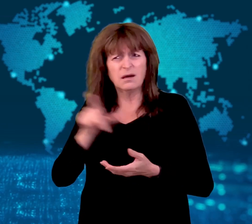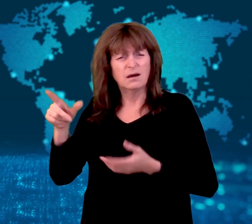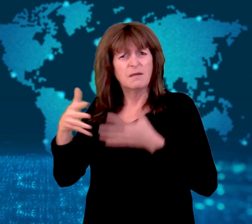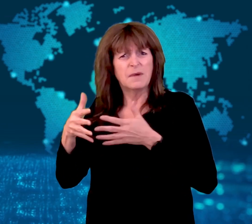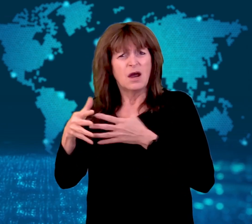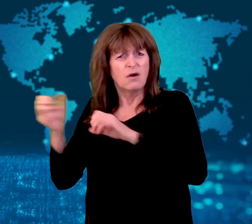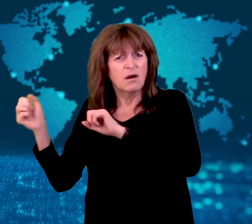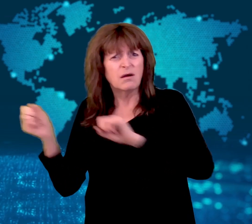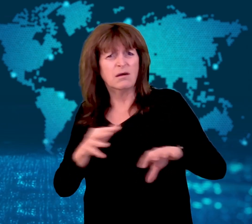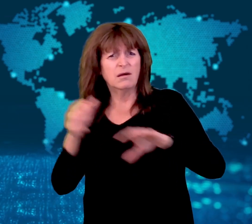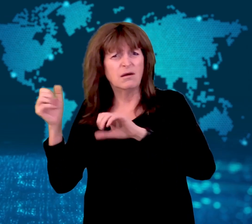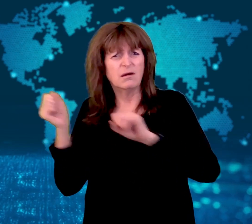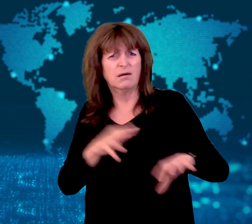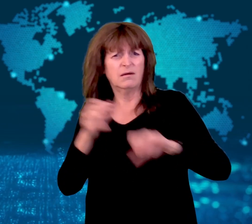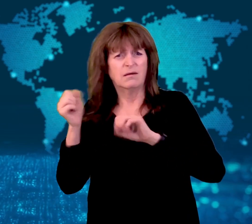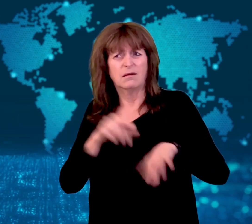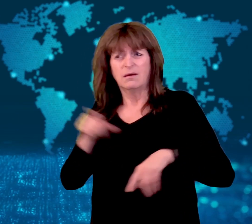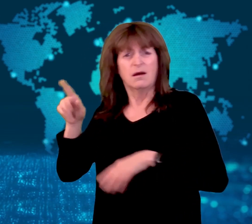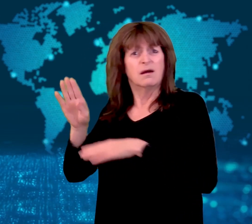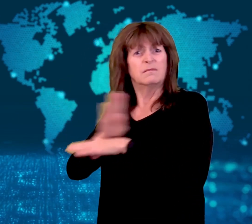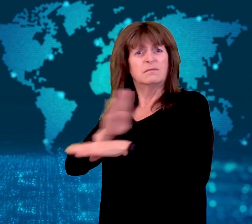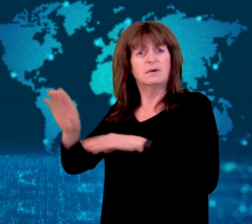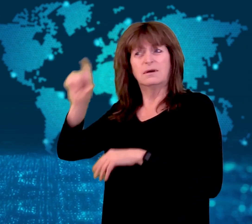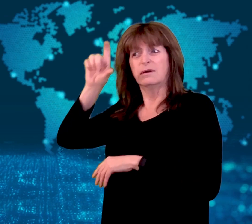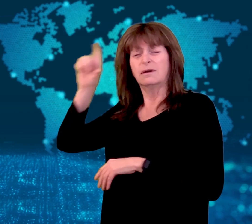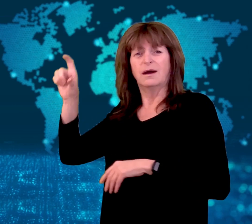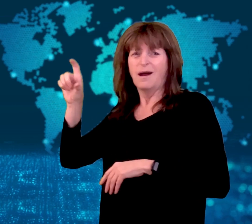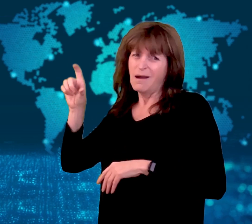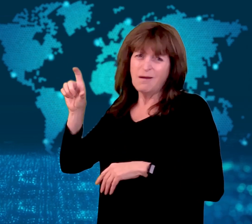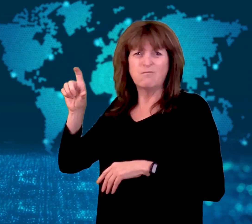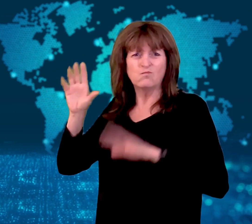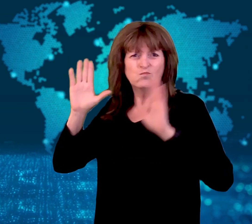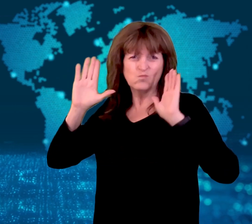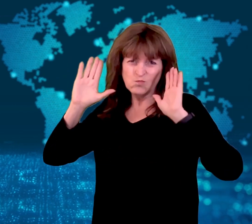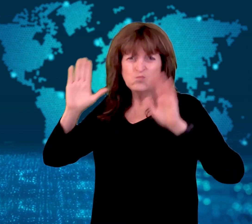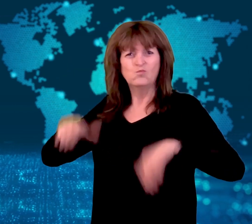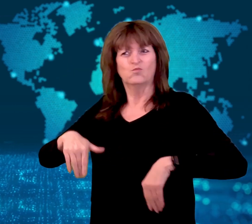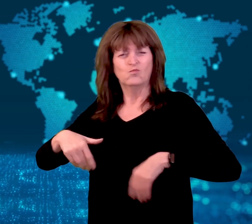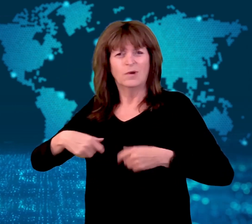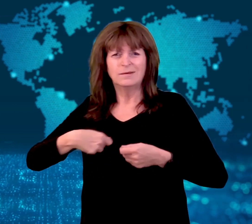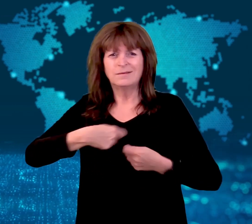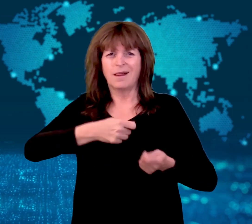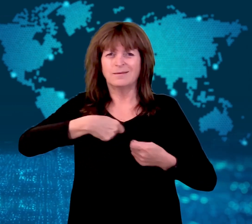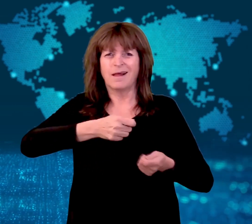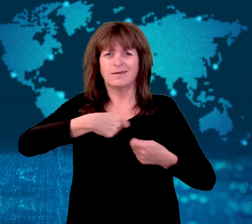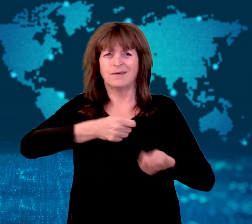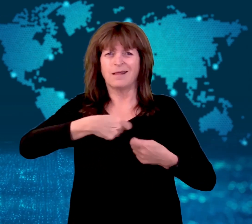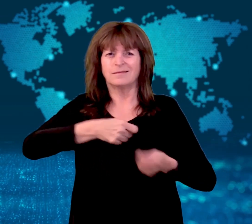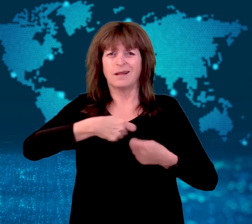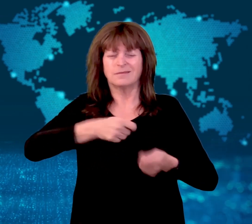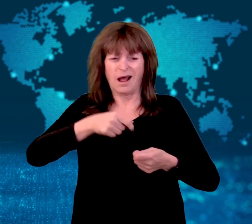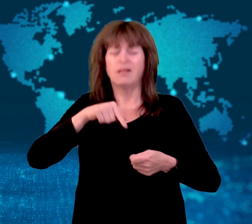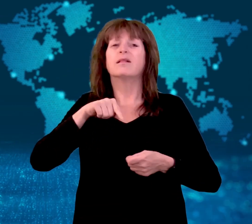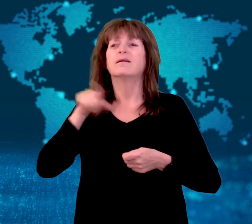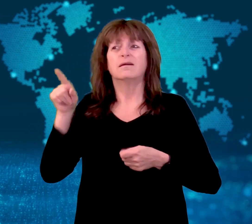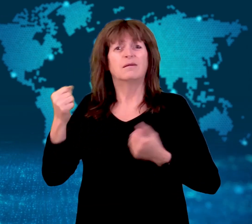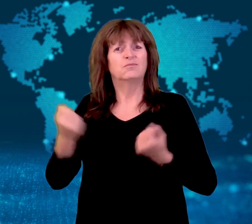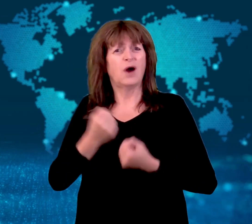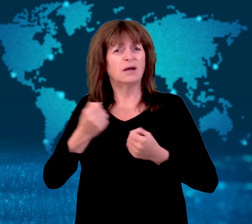the country from the US, and that the companies deliberate